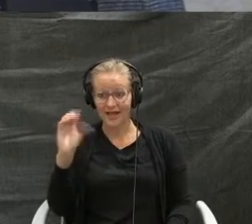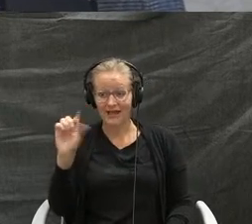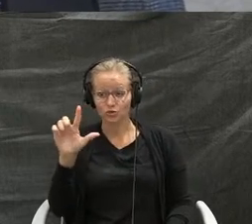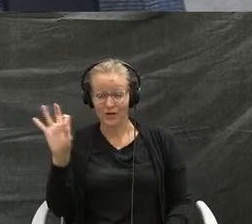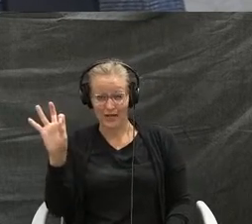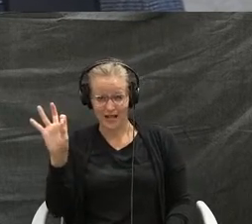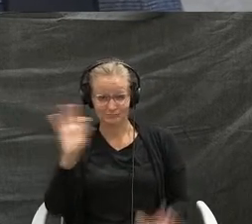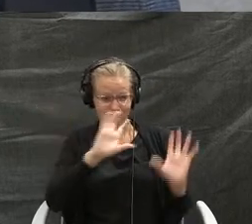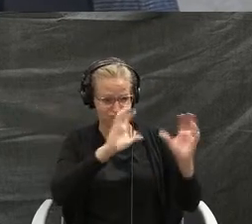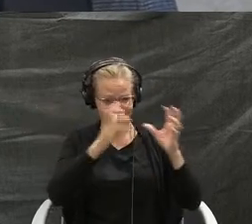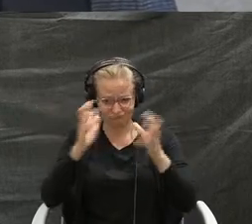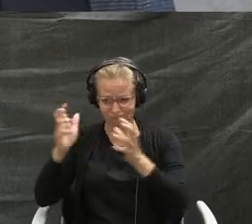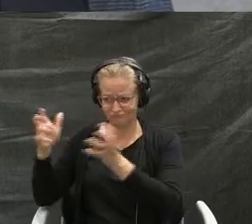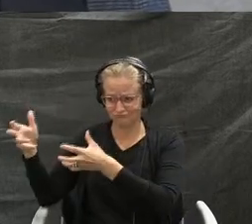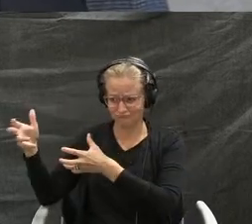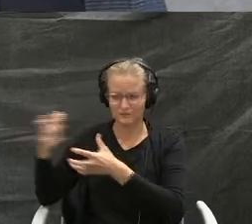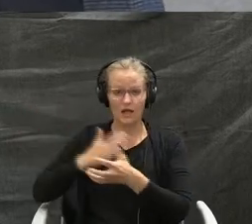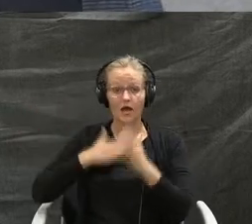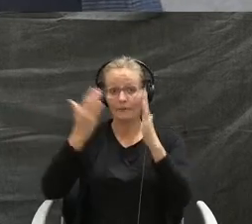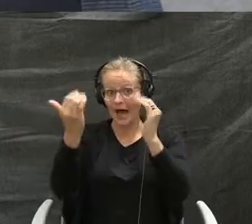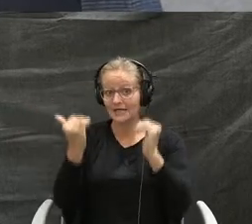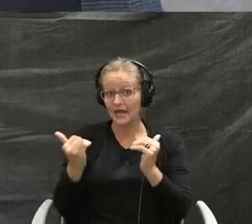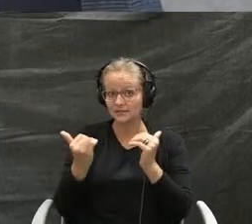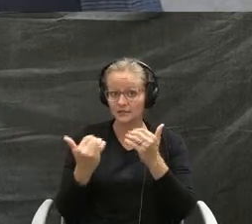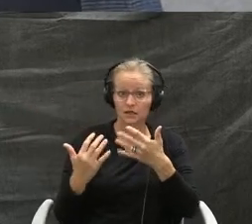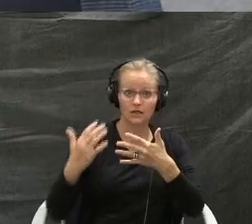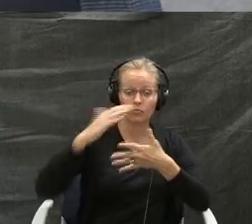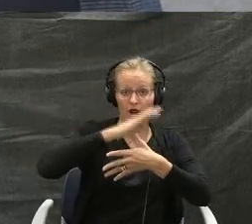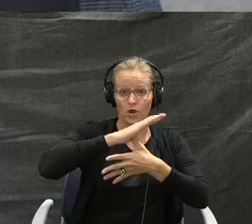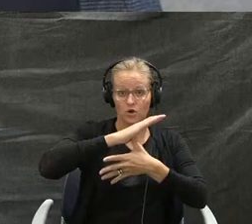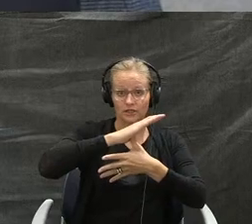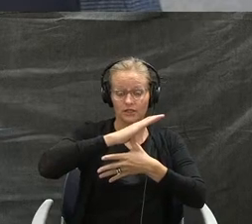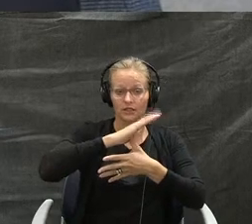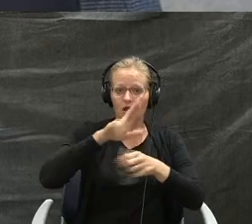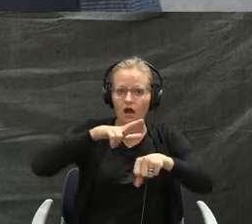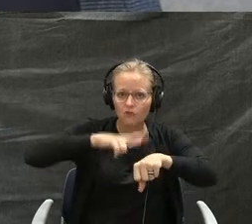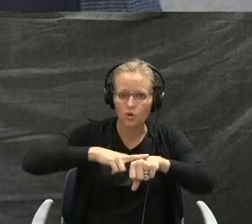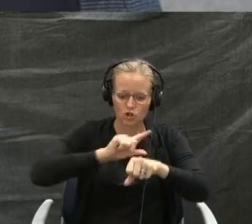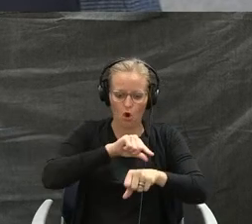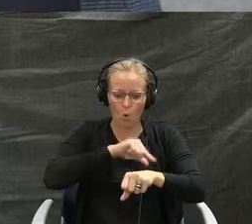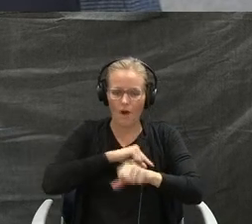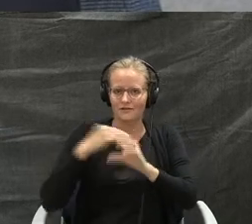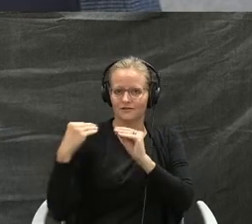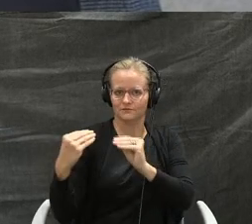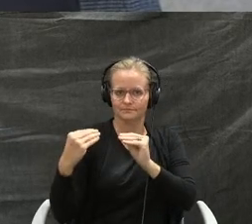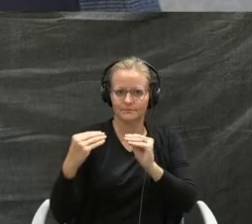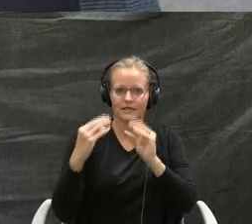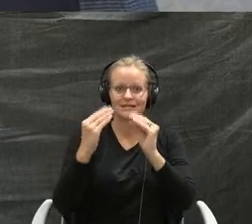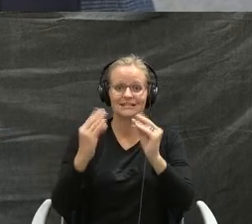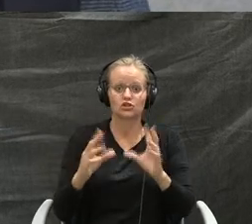My next priority is of course the quality of instruction that teachers can provide in any of these given scenarios. For